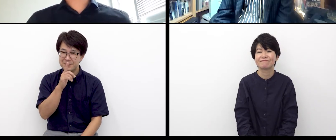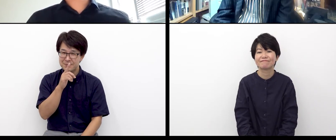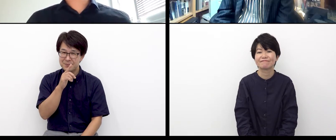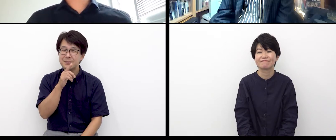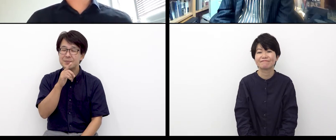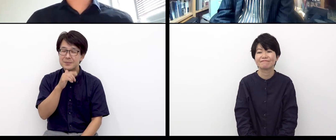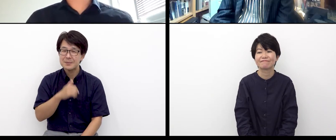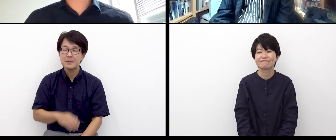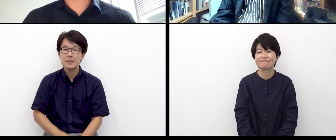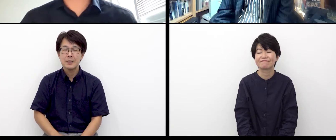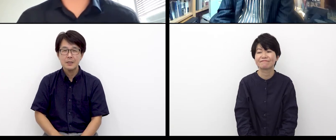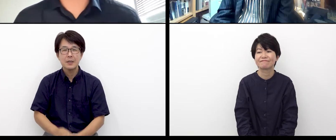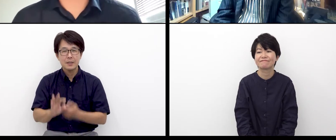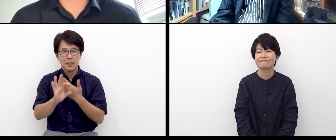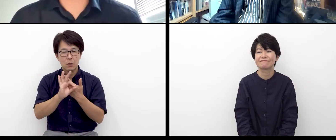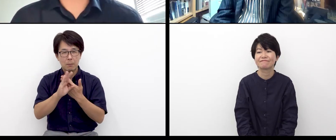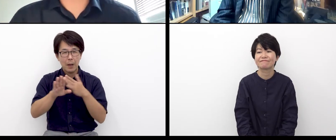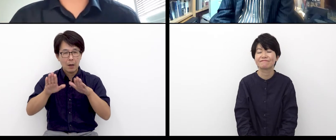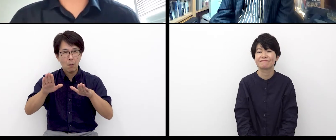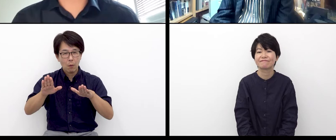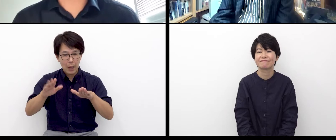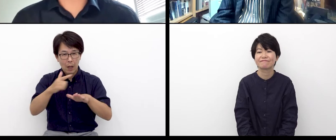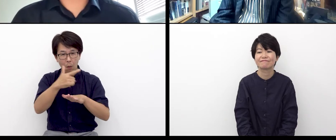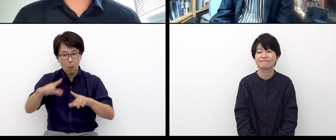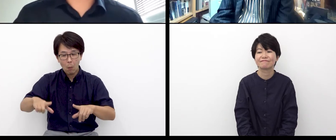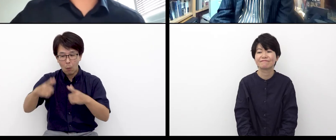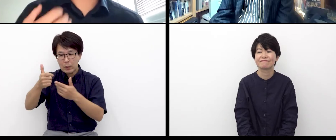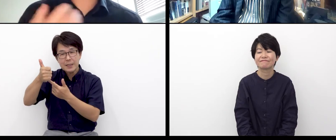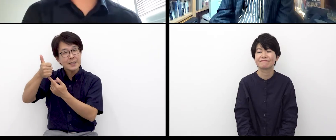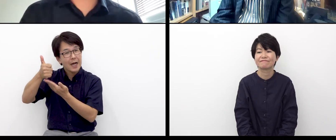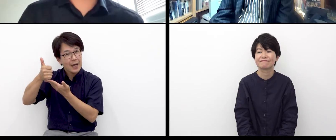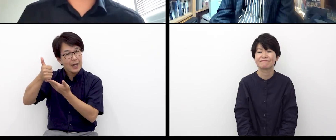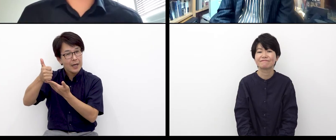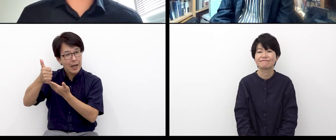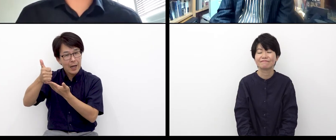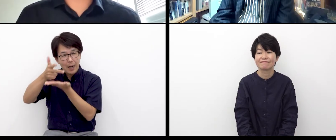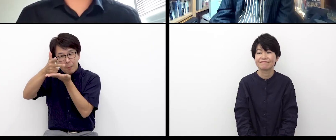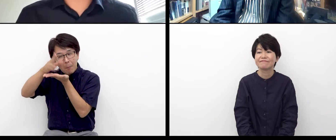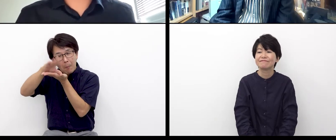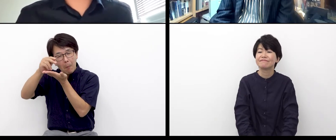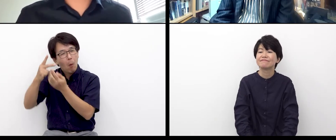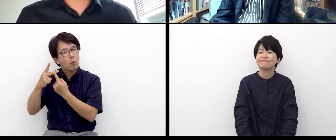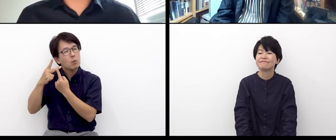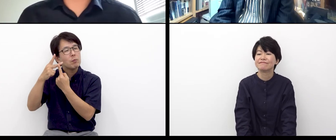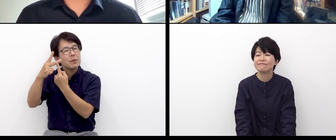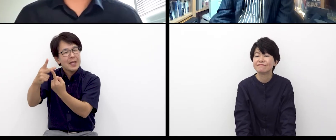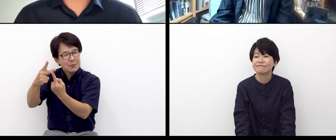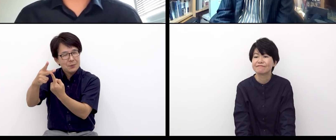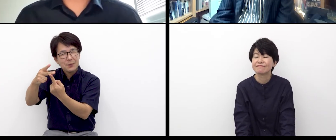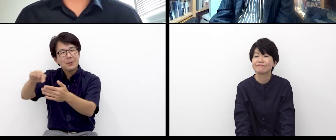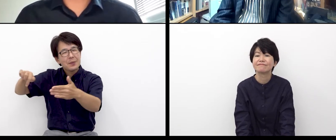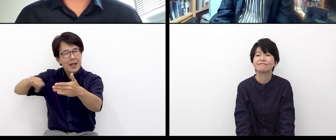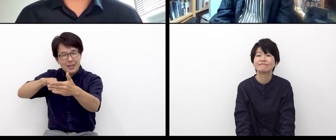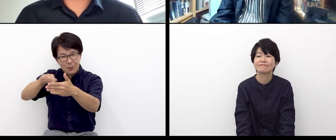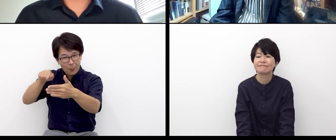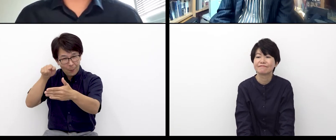we can’t know instantly what will function and where and how.